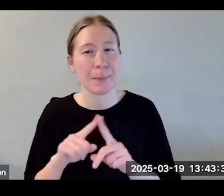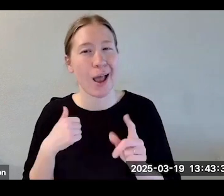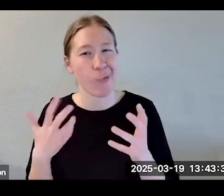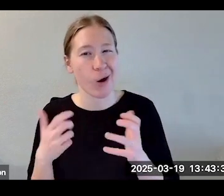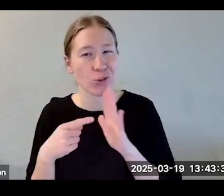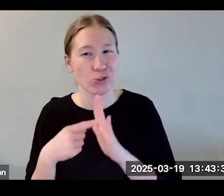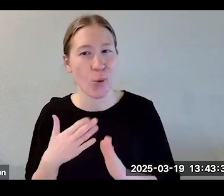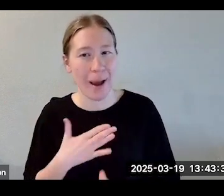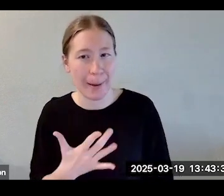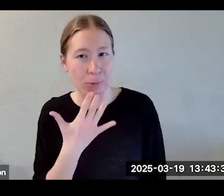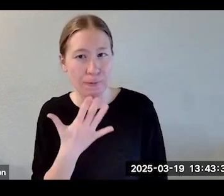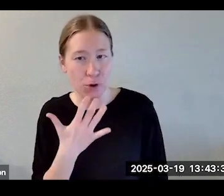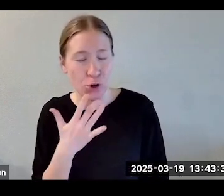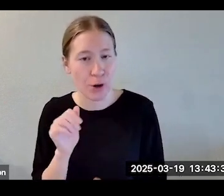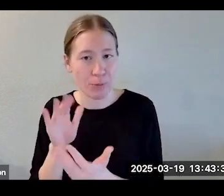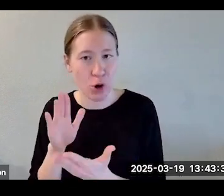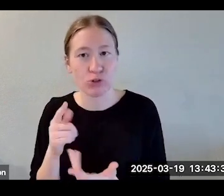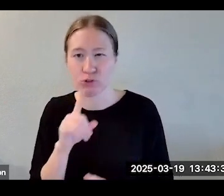and, really, DEO's recommended way,